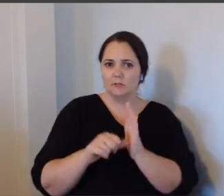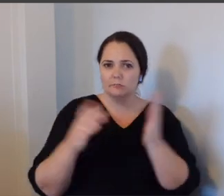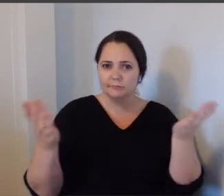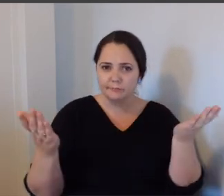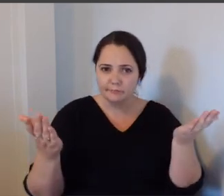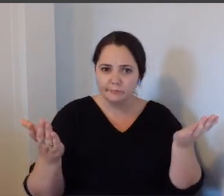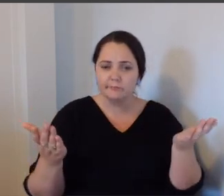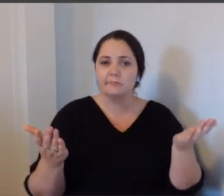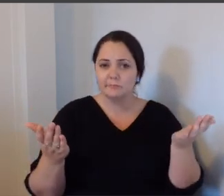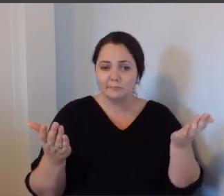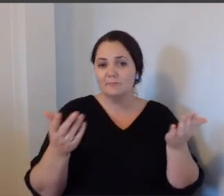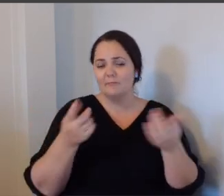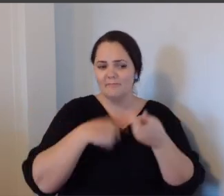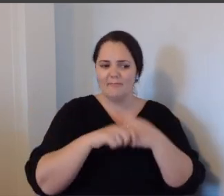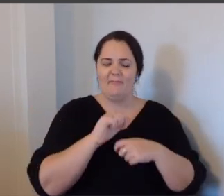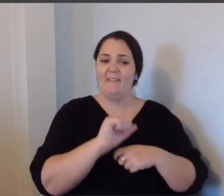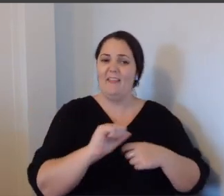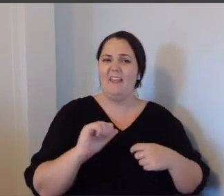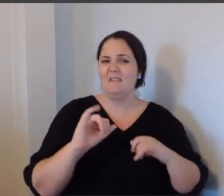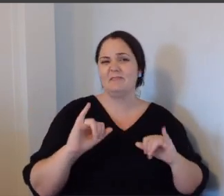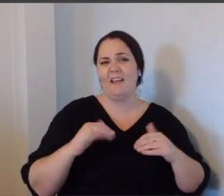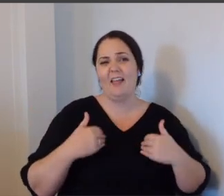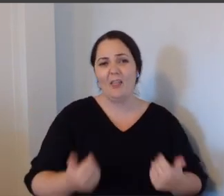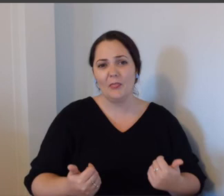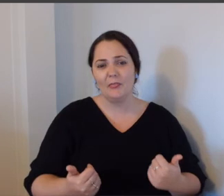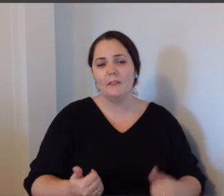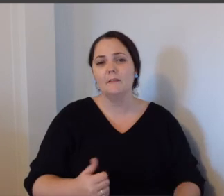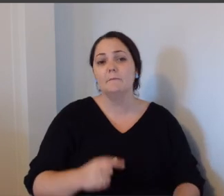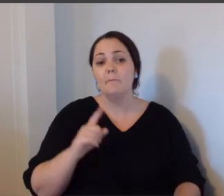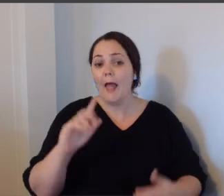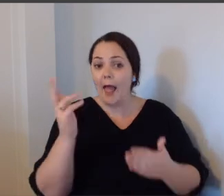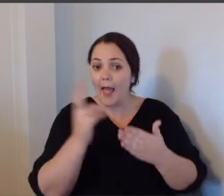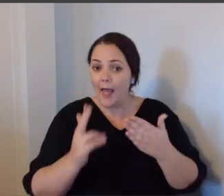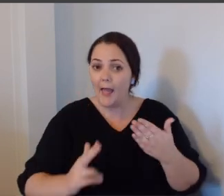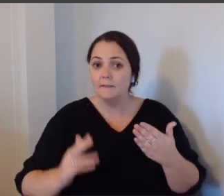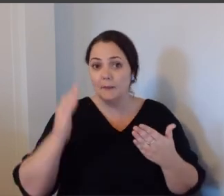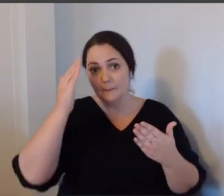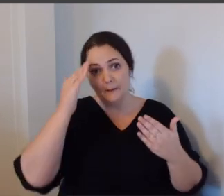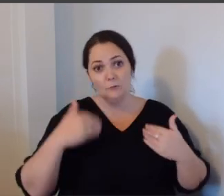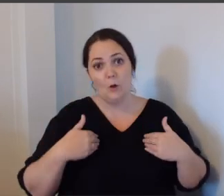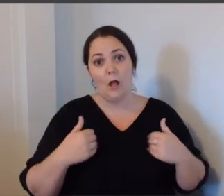But to demand that an artist suffers from poor mental health as evidence of their value or worth